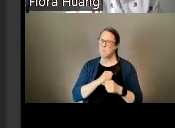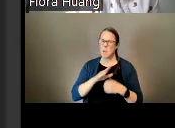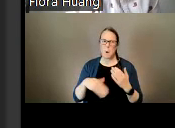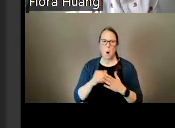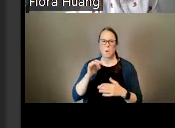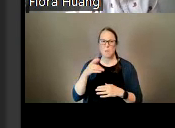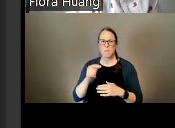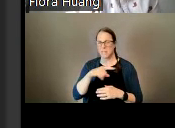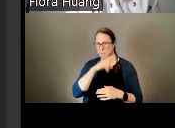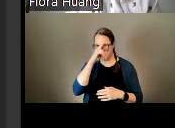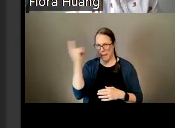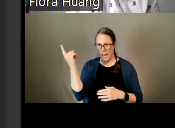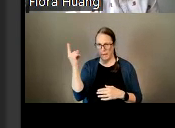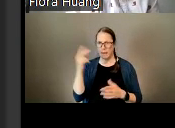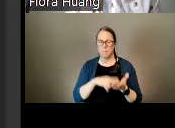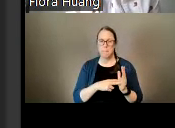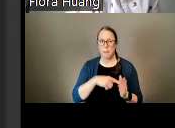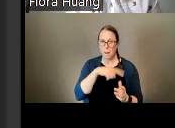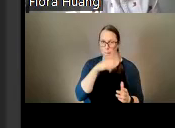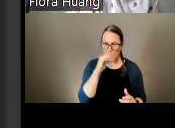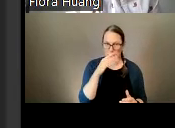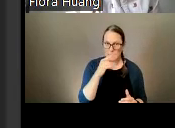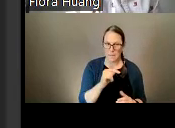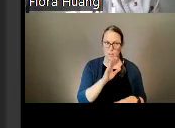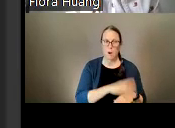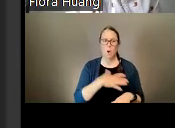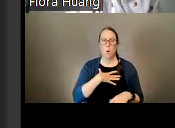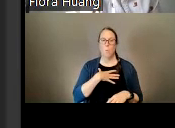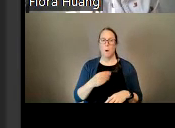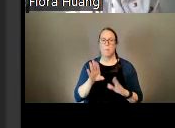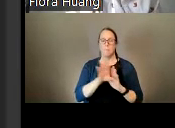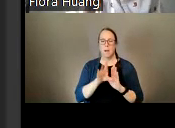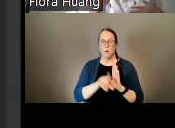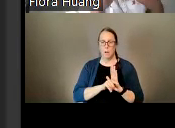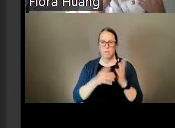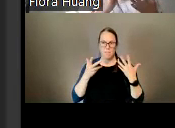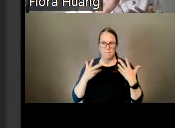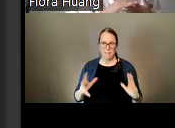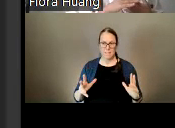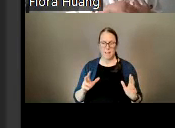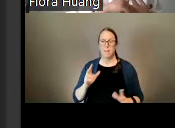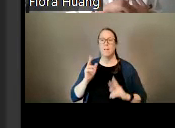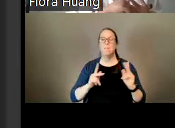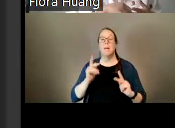so that it is black text on a white background. So that those who are able to see if it's high contrast,